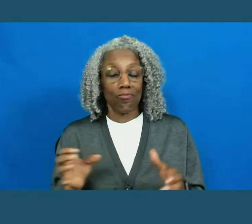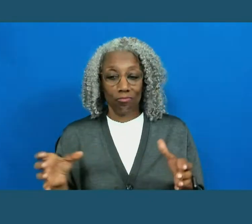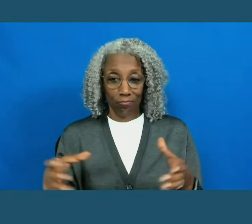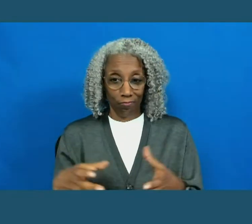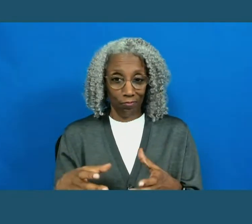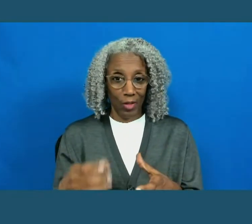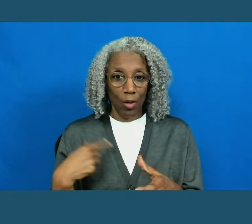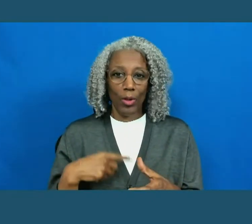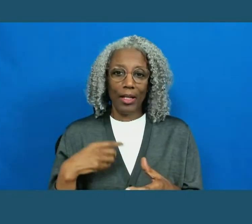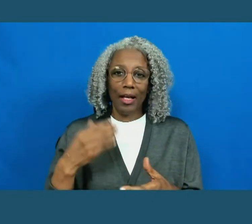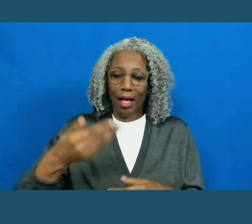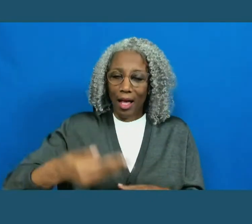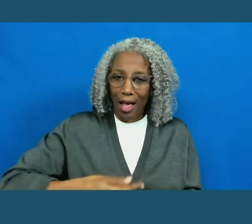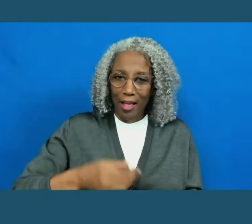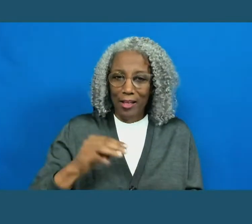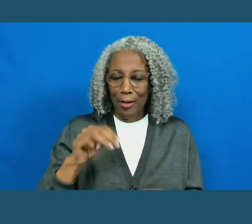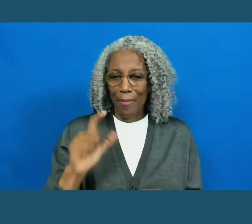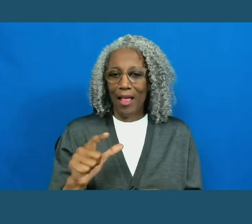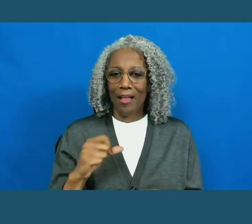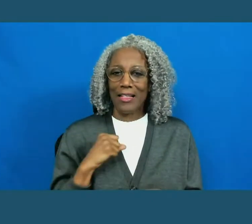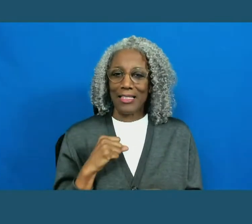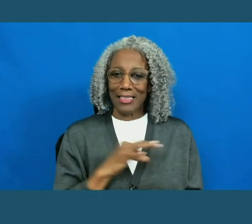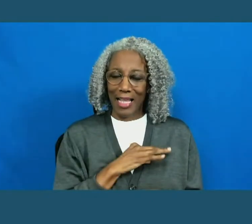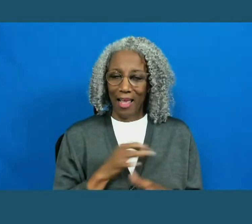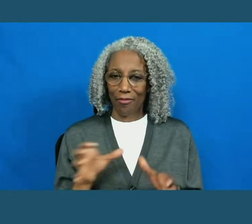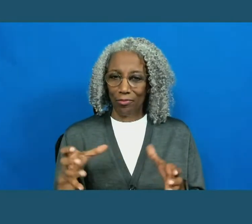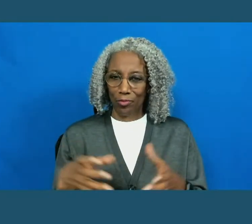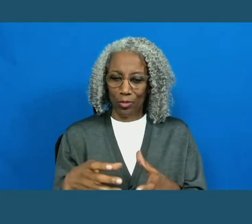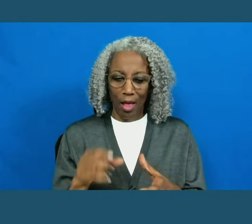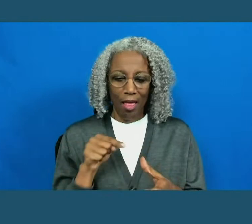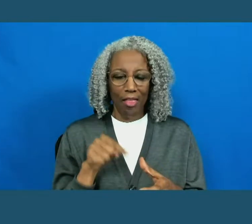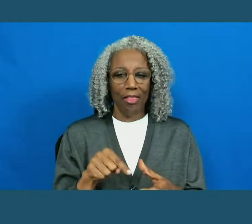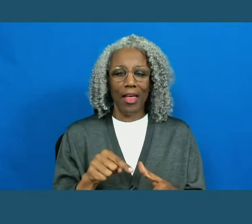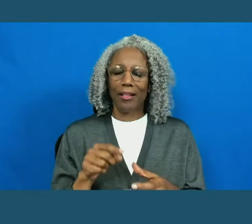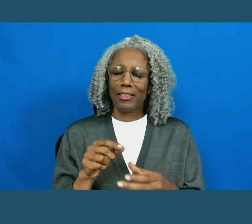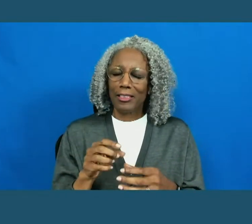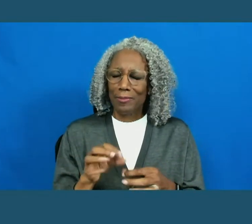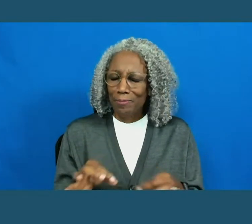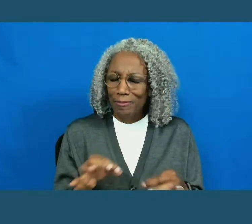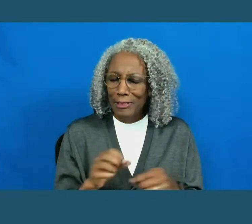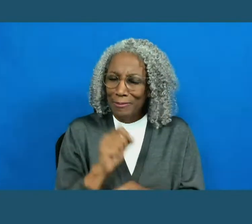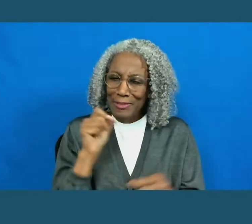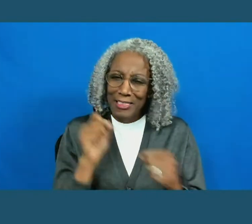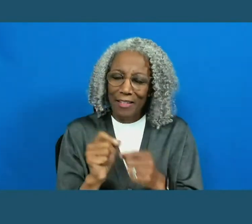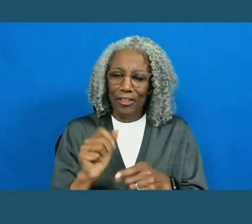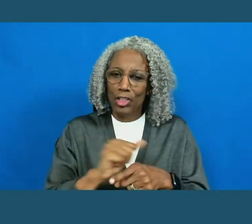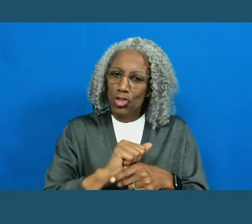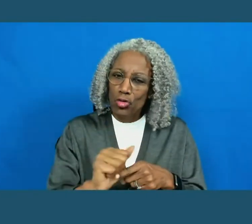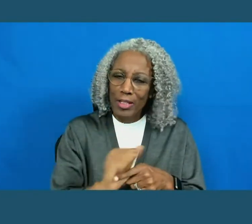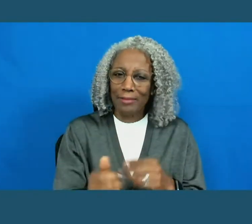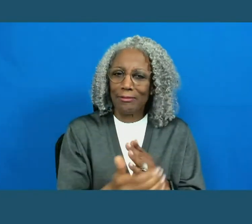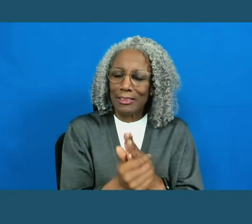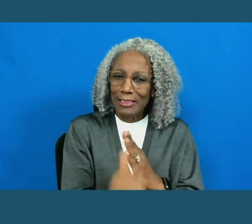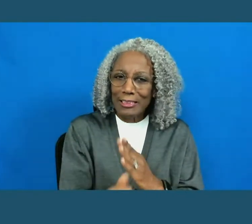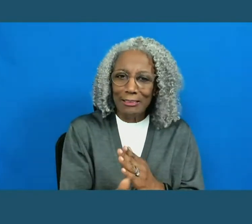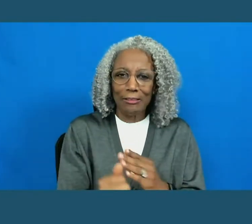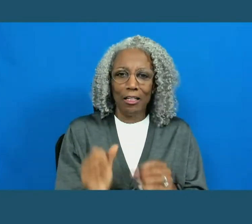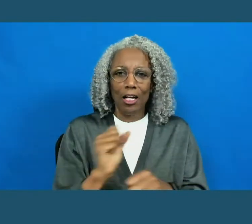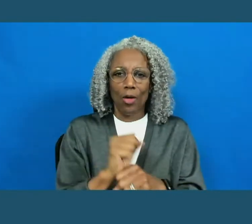about staffing. Um we've employed ML staff members who were trained to work